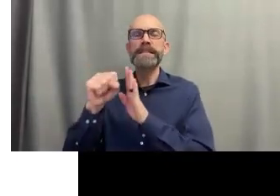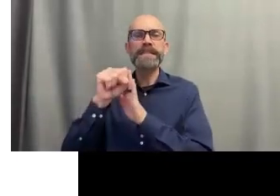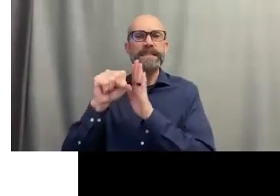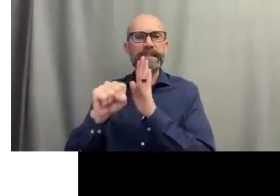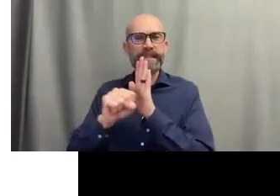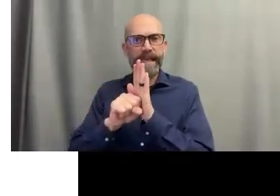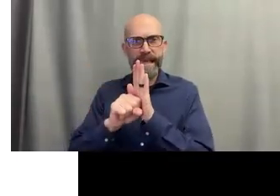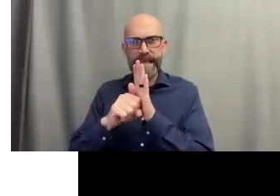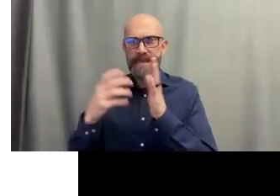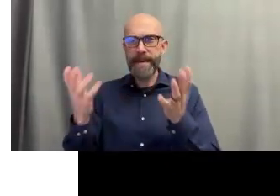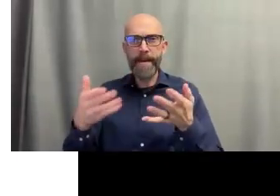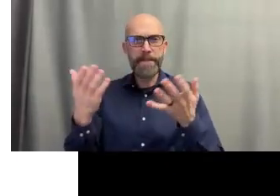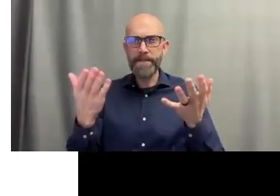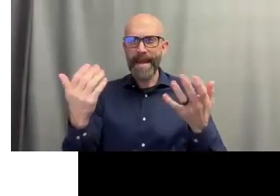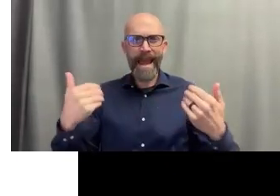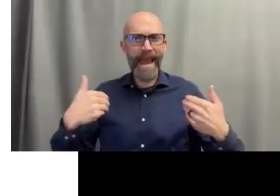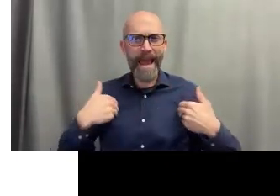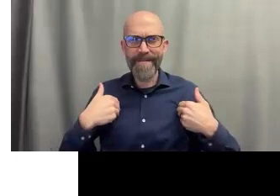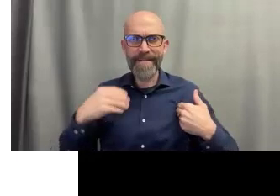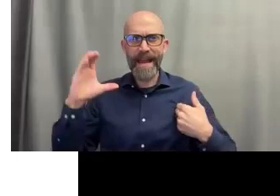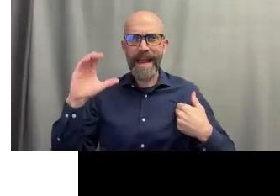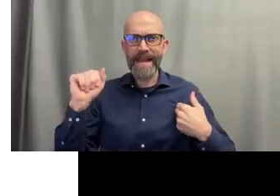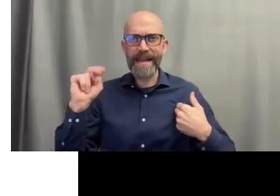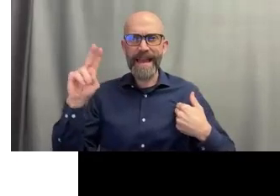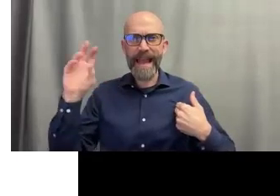has a has a Canvas instance or account.